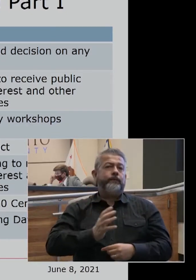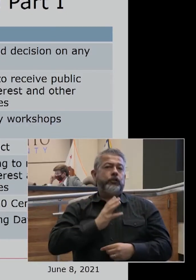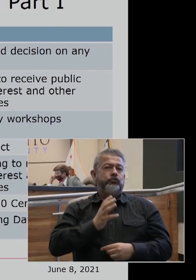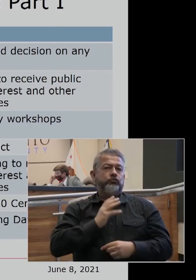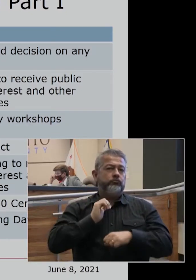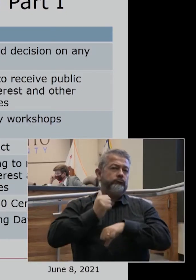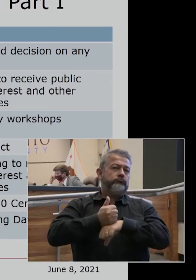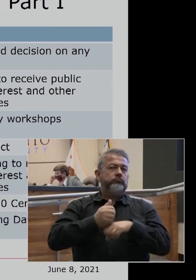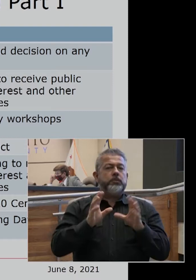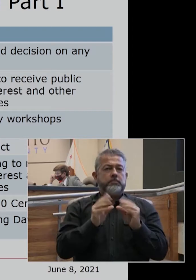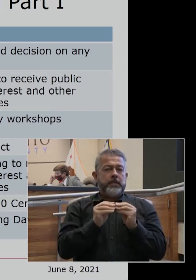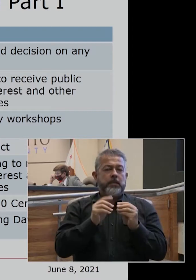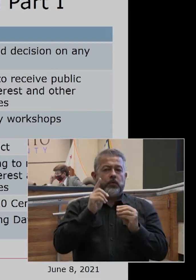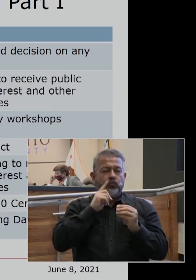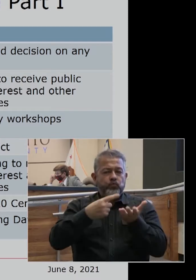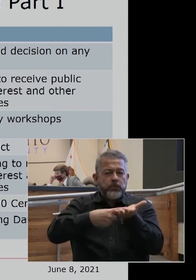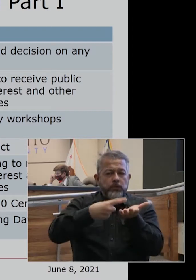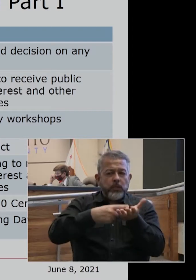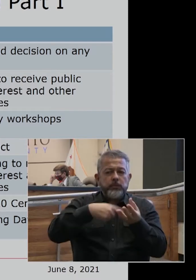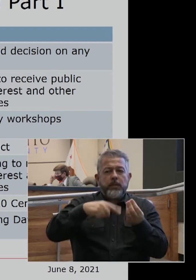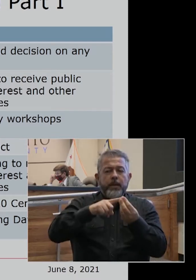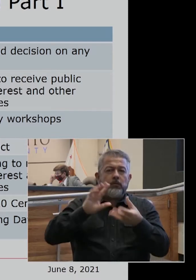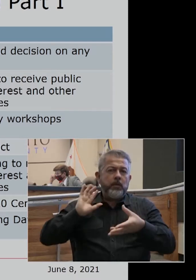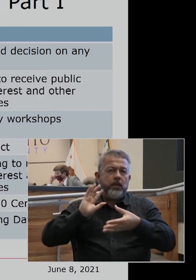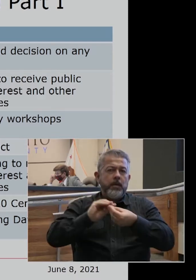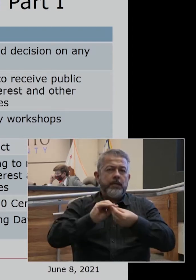MEETING HERE TO GET FEED BACK ON THAT PROCESS AND WORK SHOPS HAVE THAT PROCESS AND WORK SHOPS HAVE BEEN HELD IN YOUR DISTRICTS